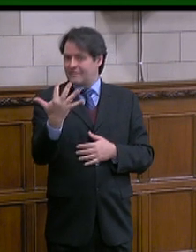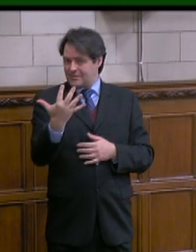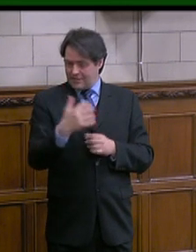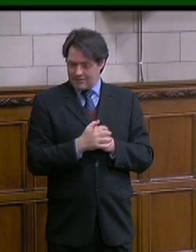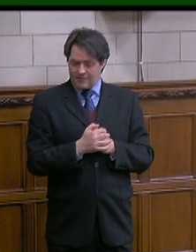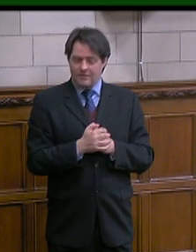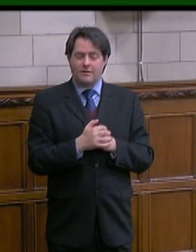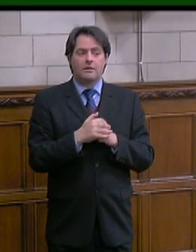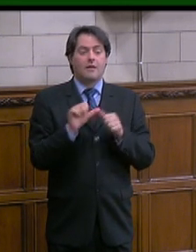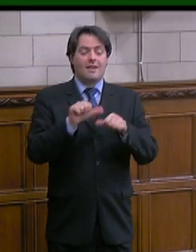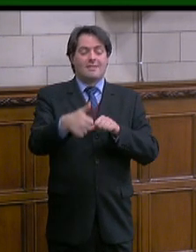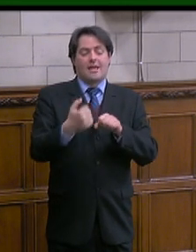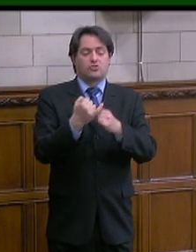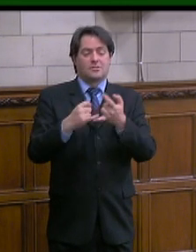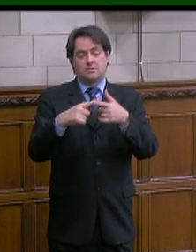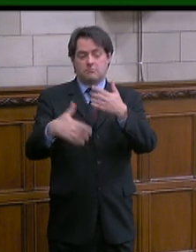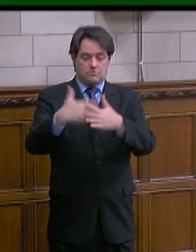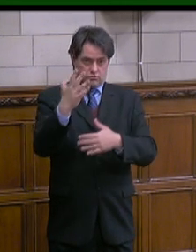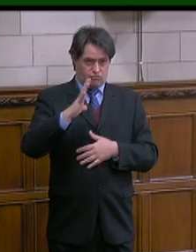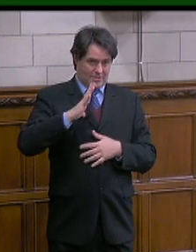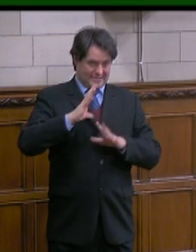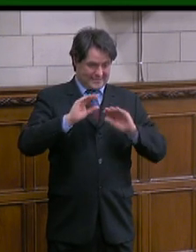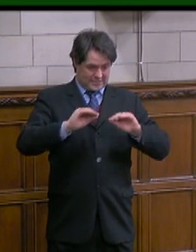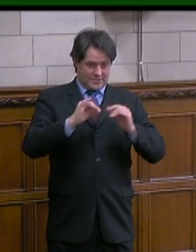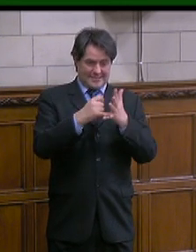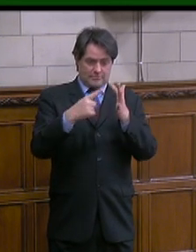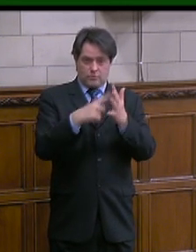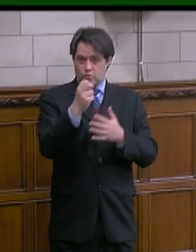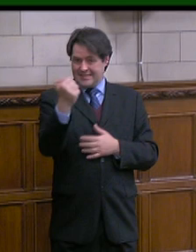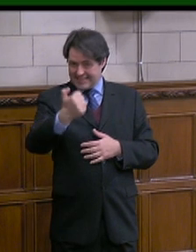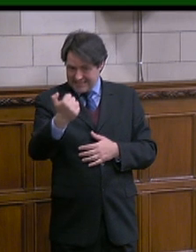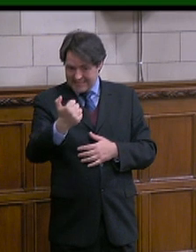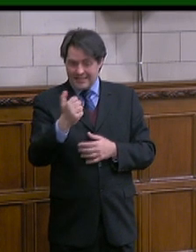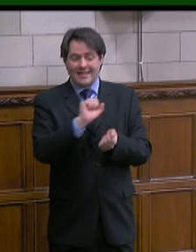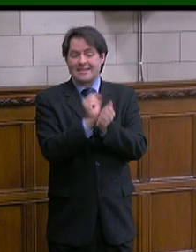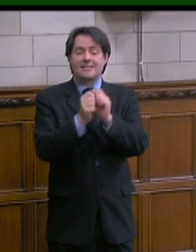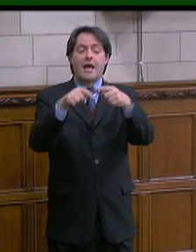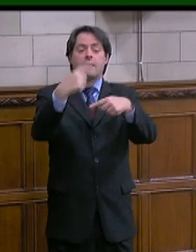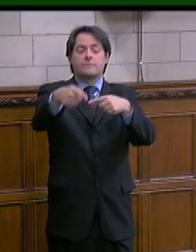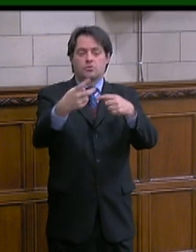the next set were ready for first teaching in 2016, with exams in June 2018.